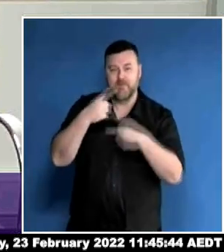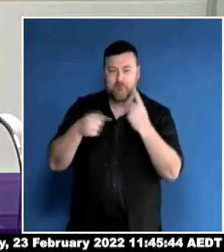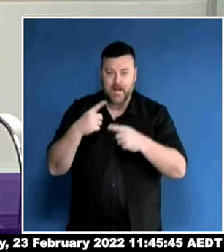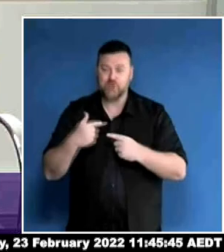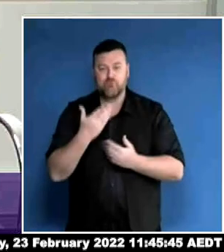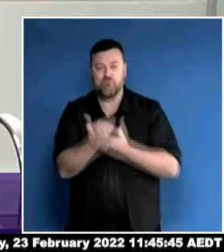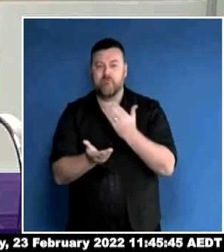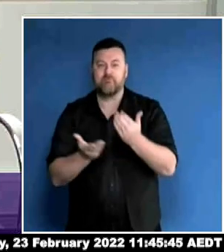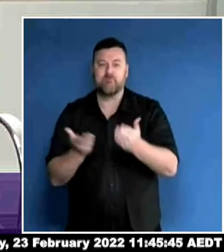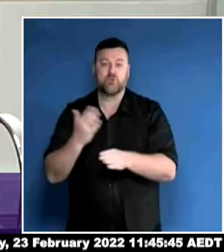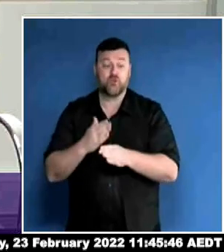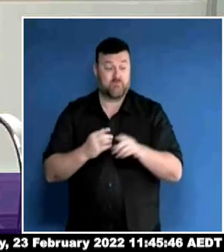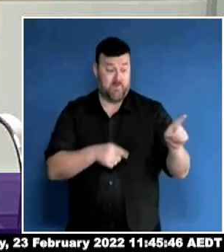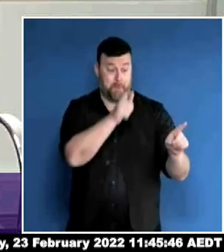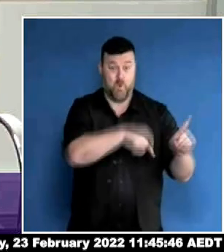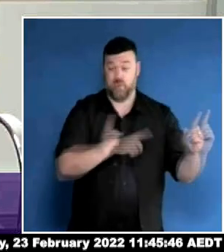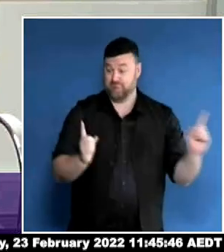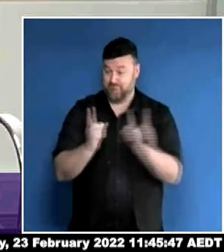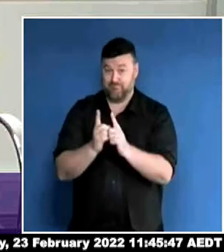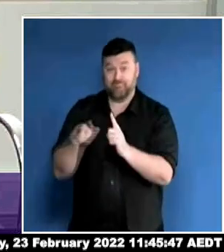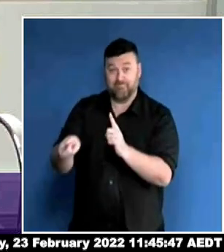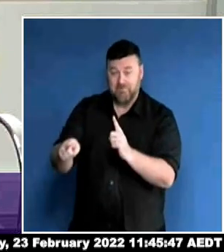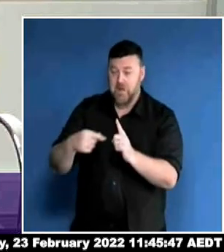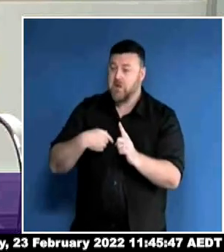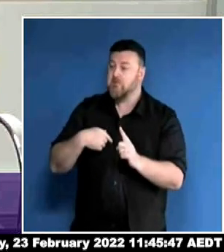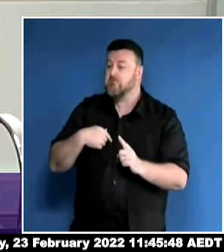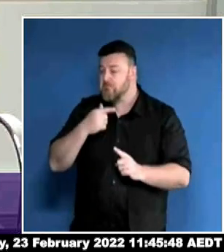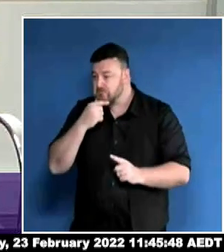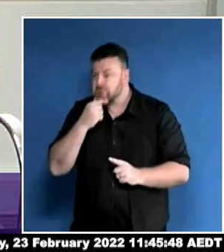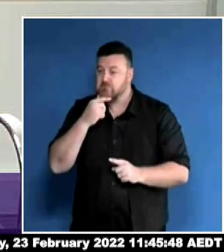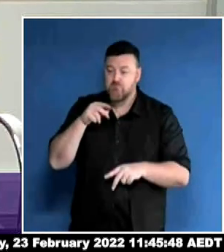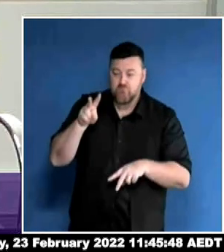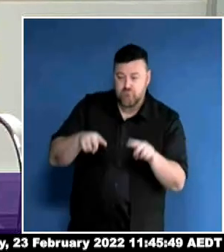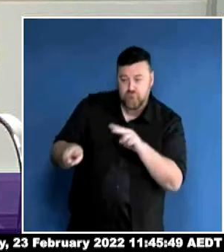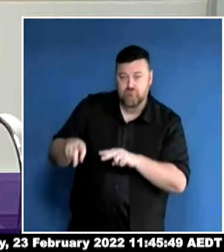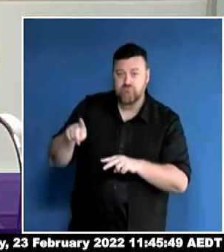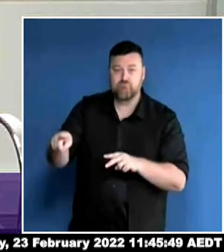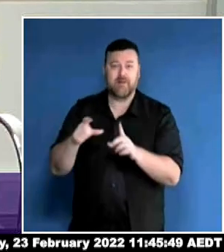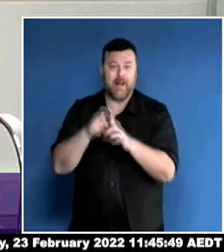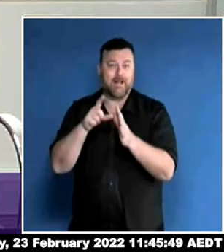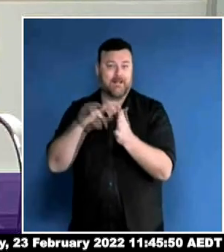She checked out that booth, and they were promoting not just that they were a